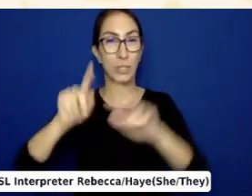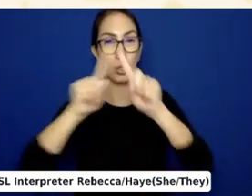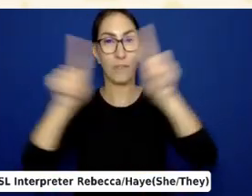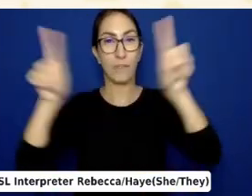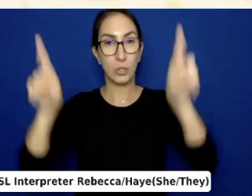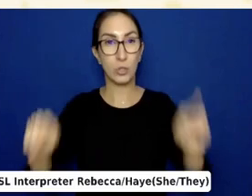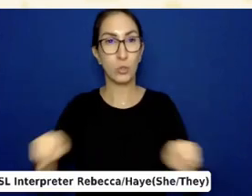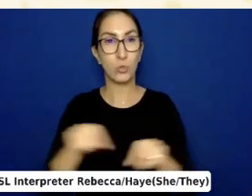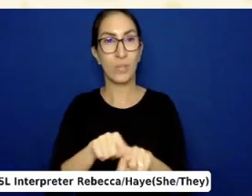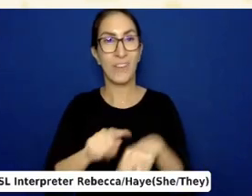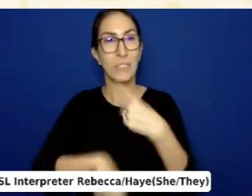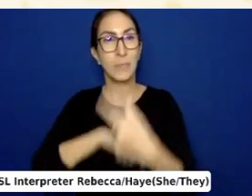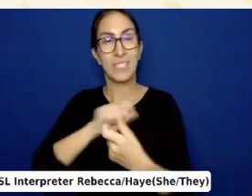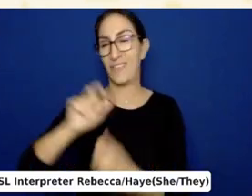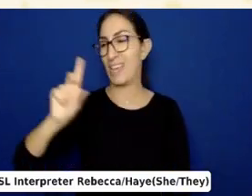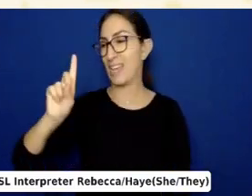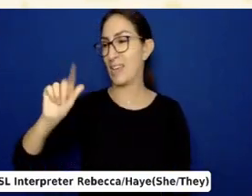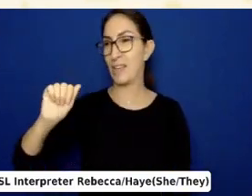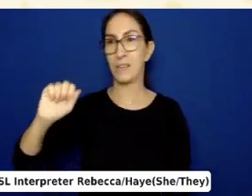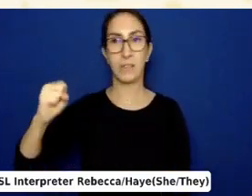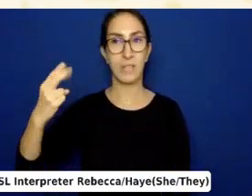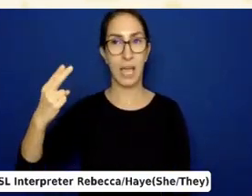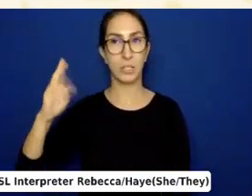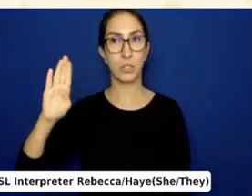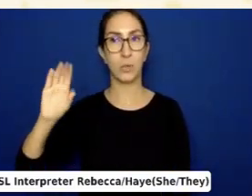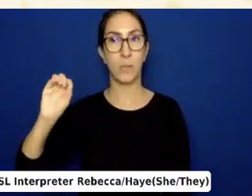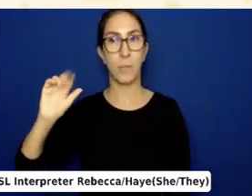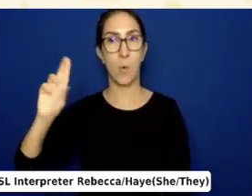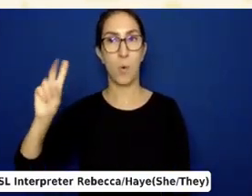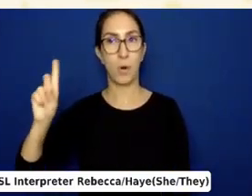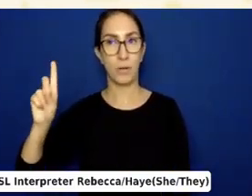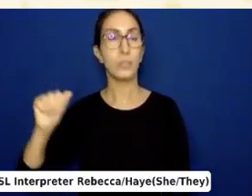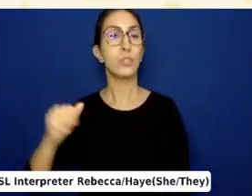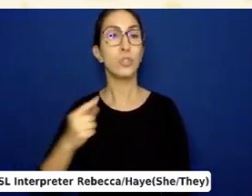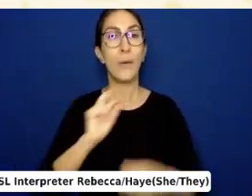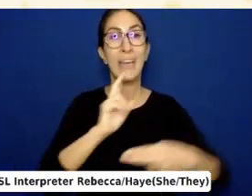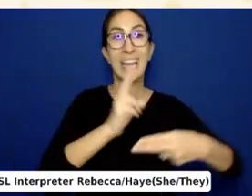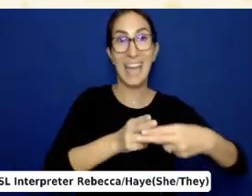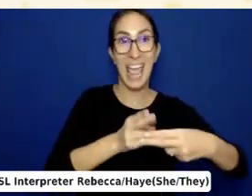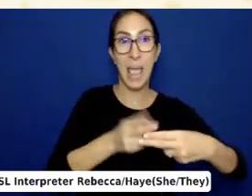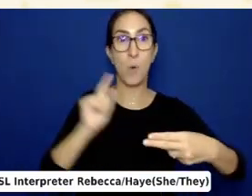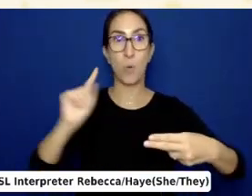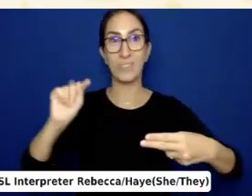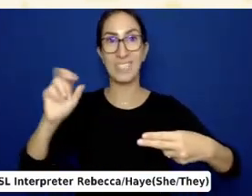So the name or the text that we use to create buttons